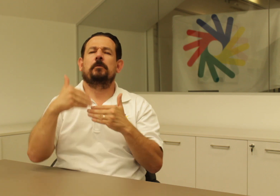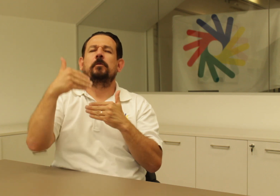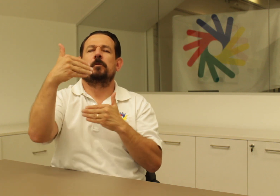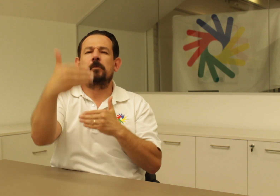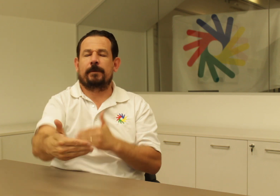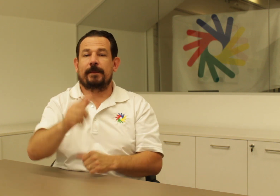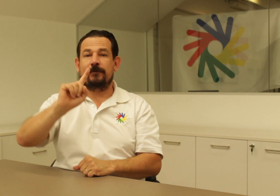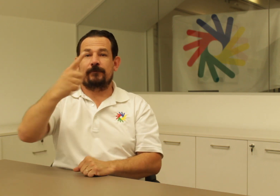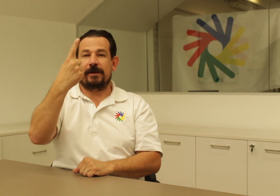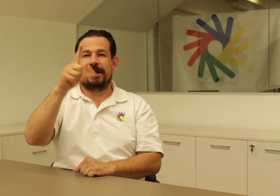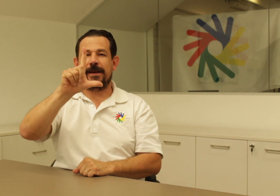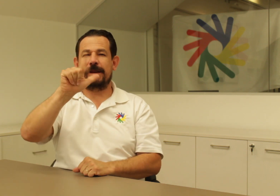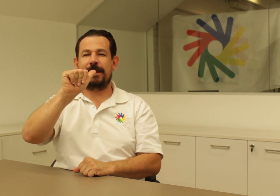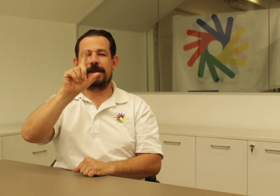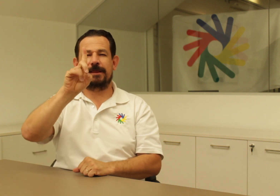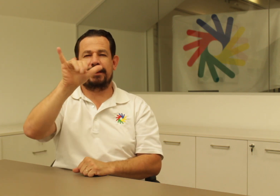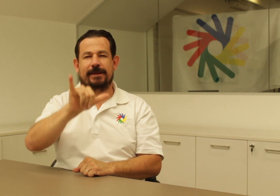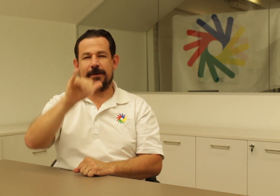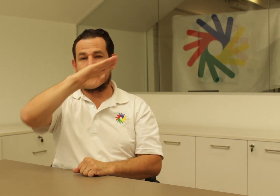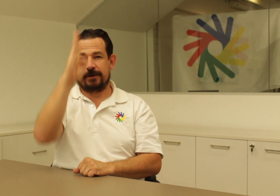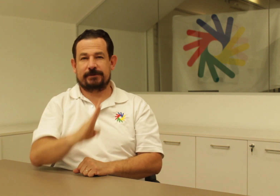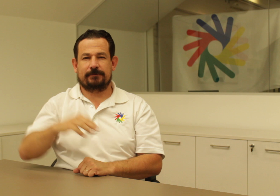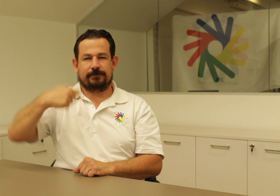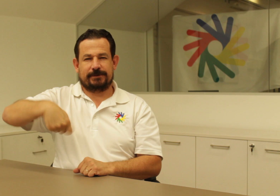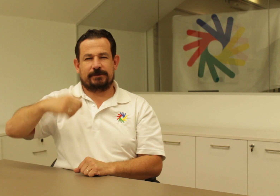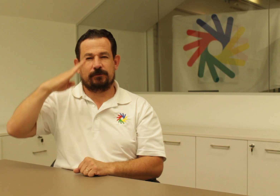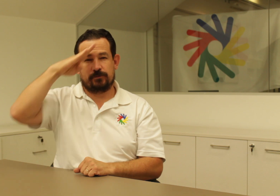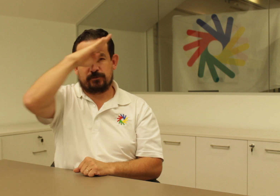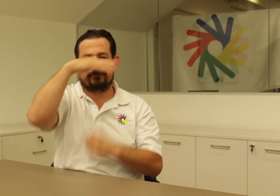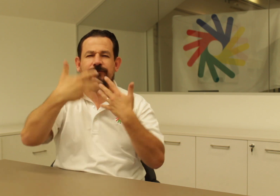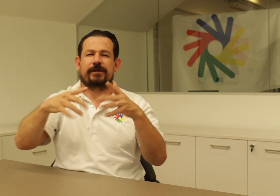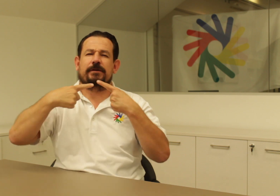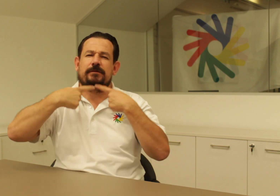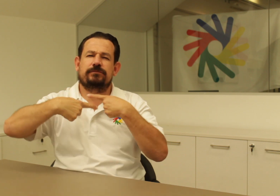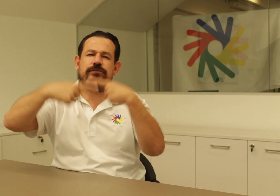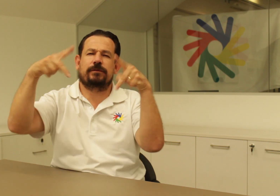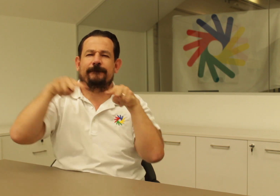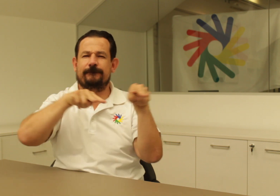Then the First Lady of Brazil Michelle Bolsonaro announced